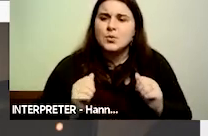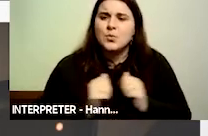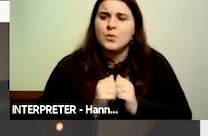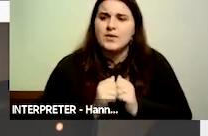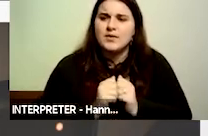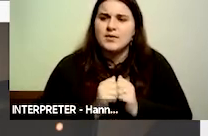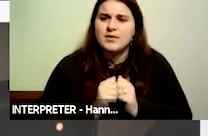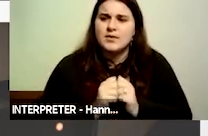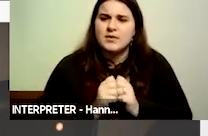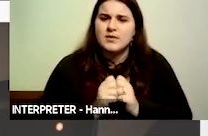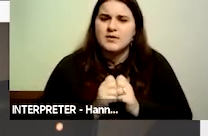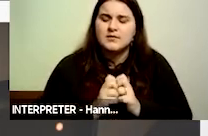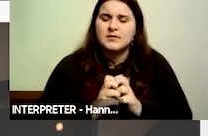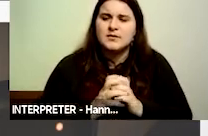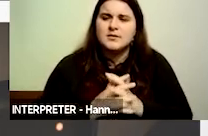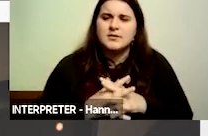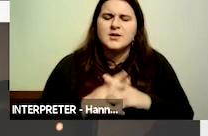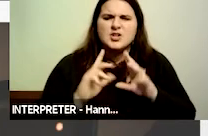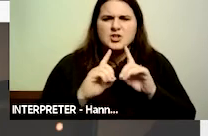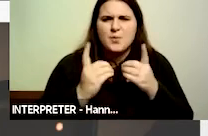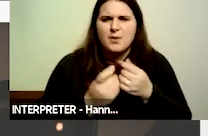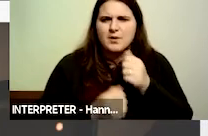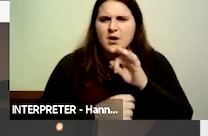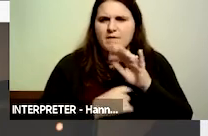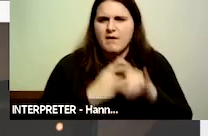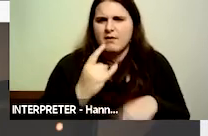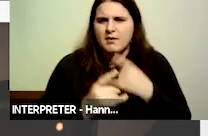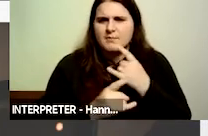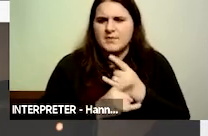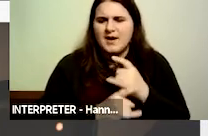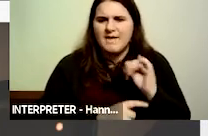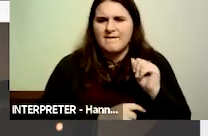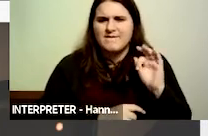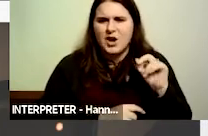Ben Woelk: call themselves the Department of alumni affairs and advancement and i know i development. I know I do not have the right name.